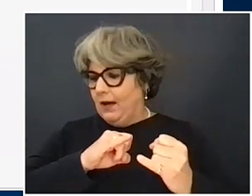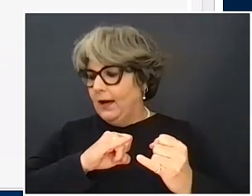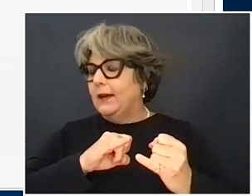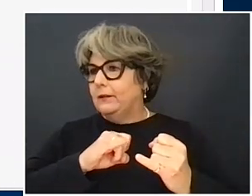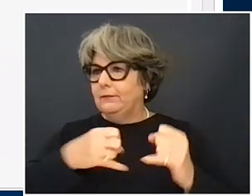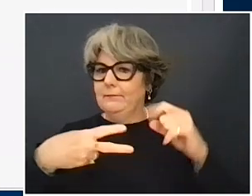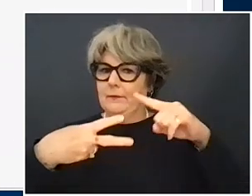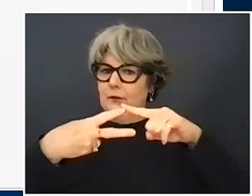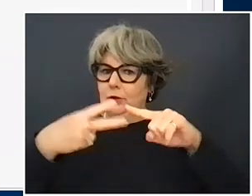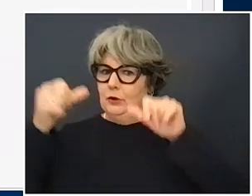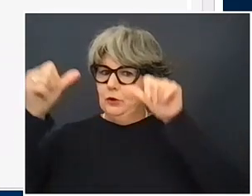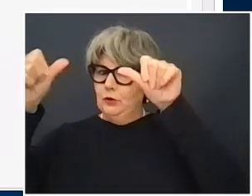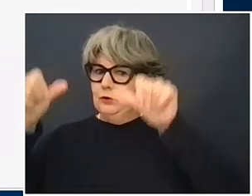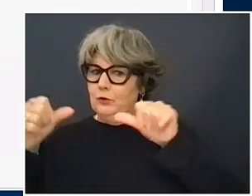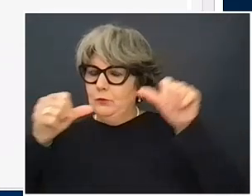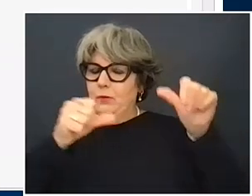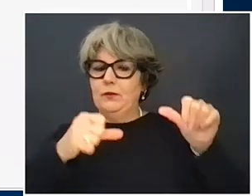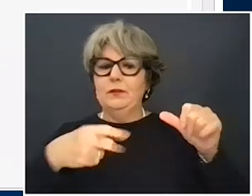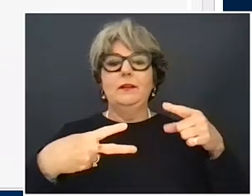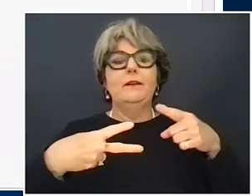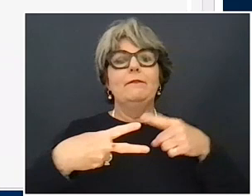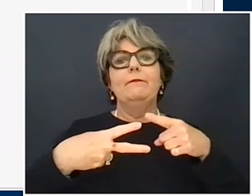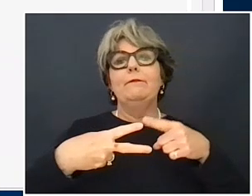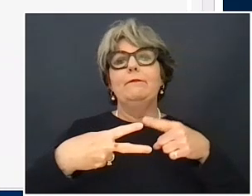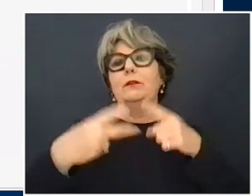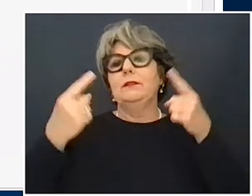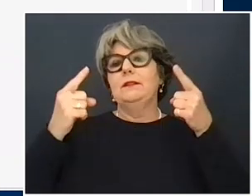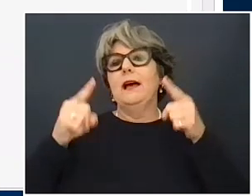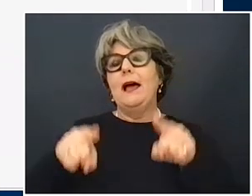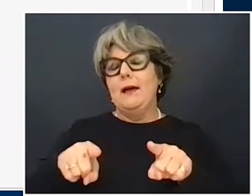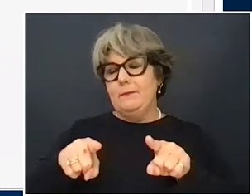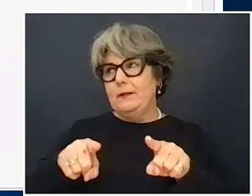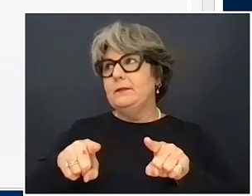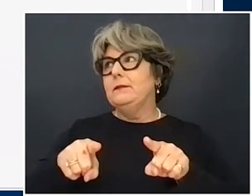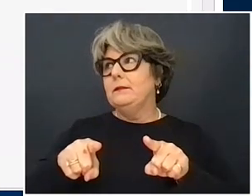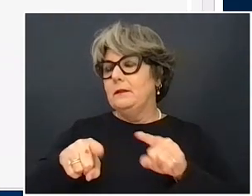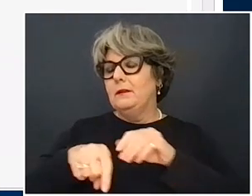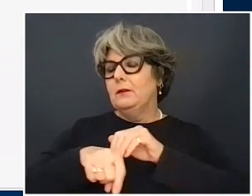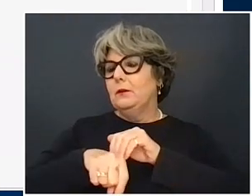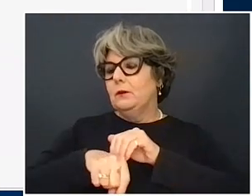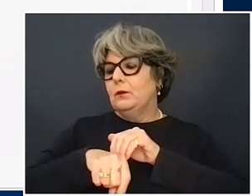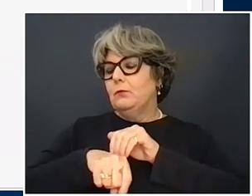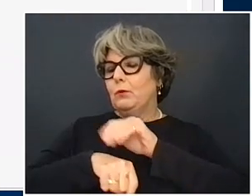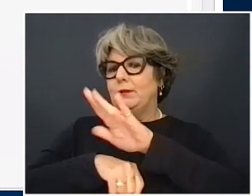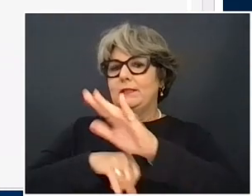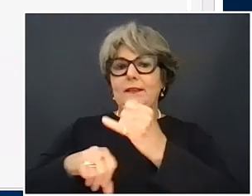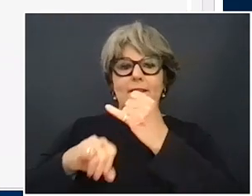There's one posting that occurs when we send the final analysis to NACIQI.